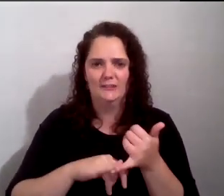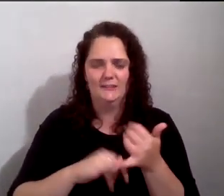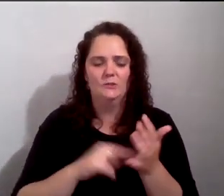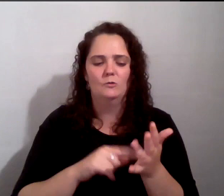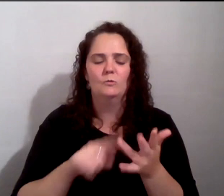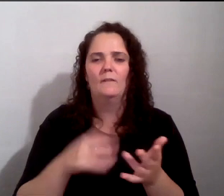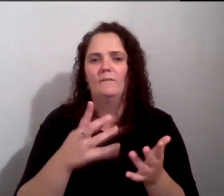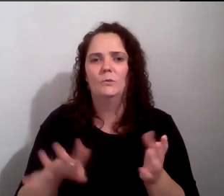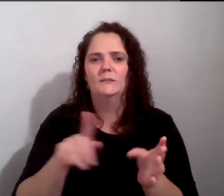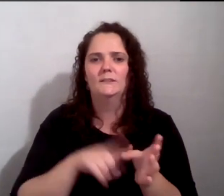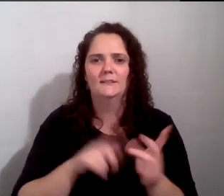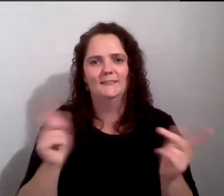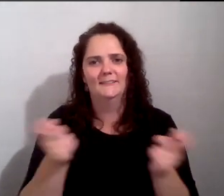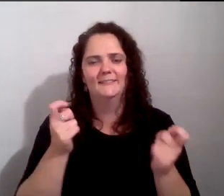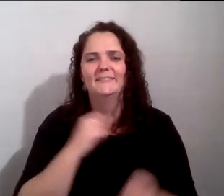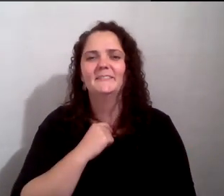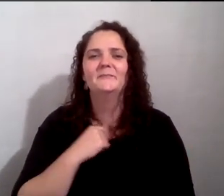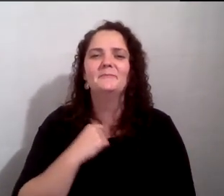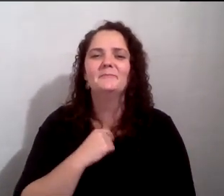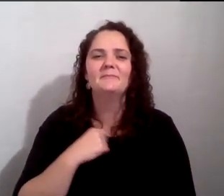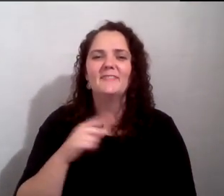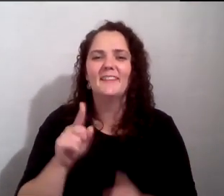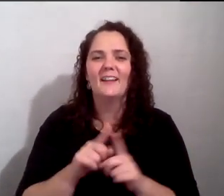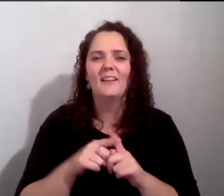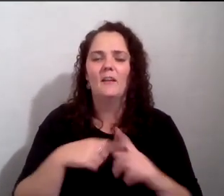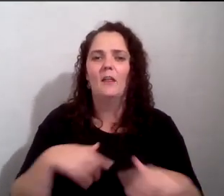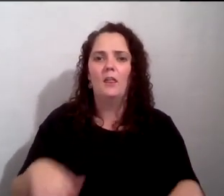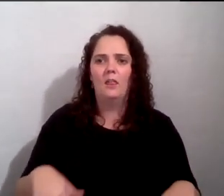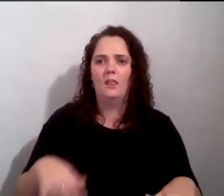or Cheers to 40 years and it's really, I mean in basic terms, about